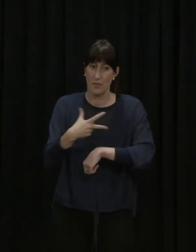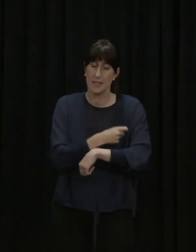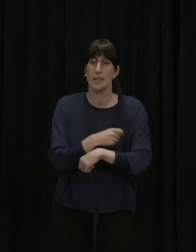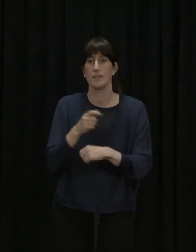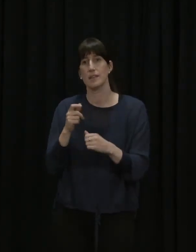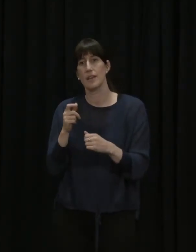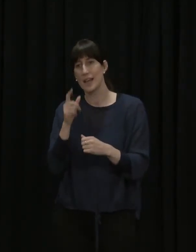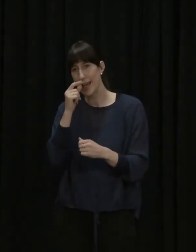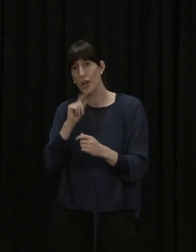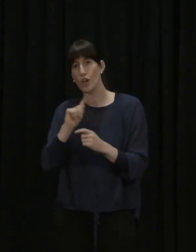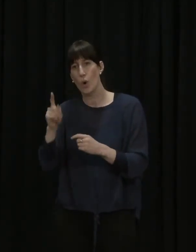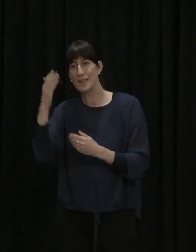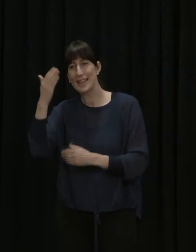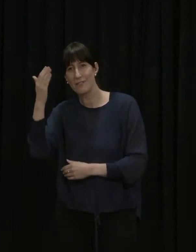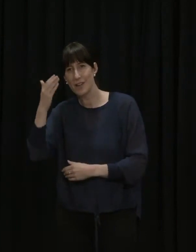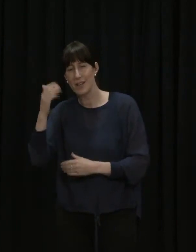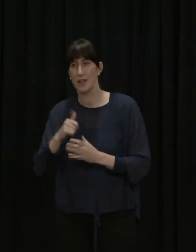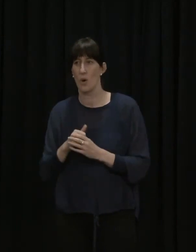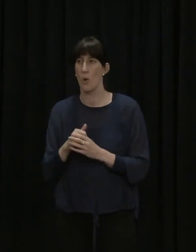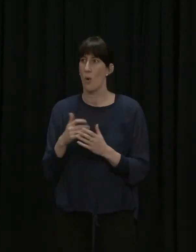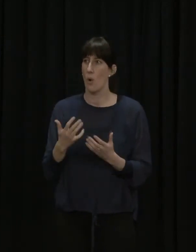that we really leading into